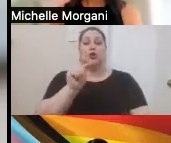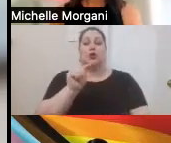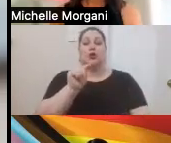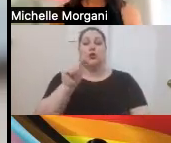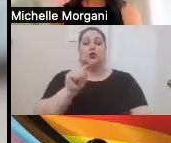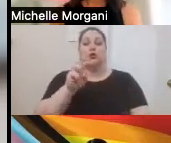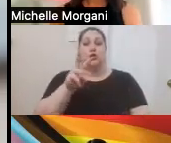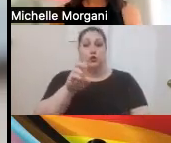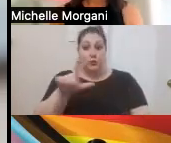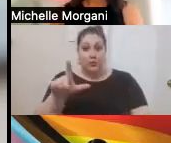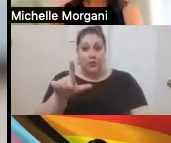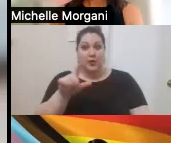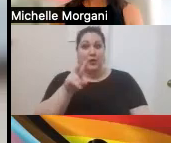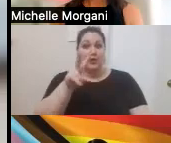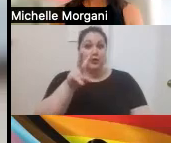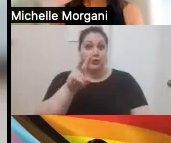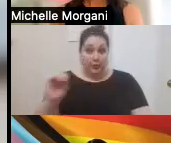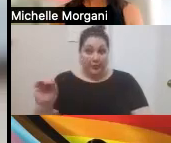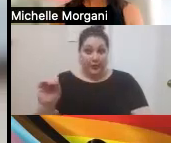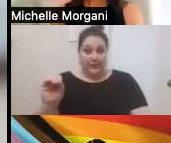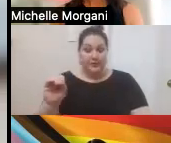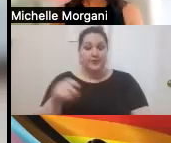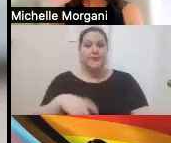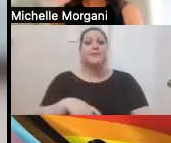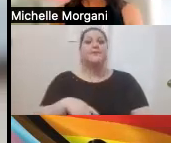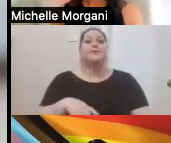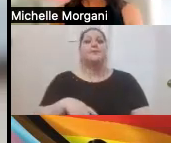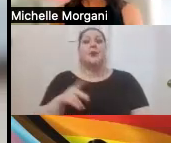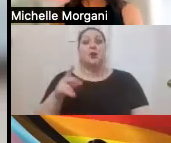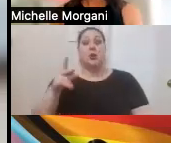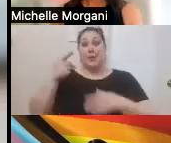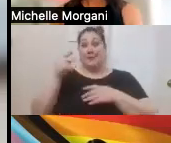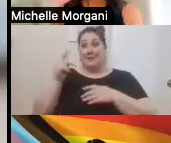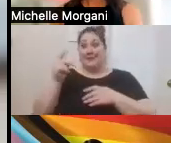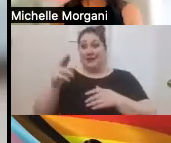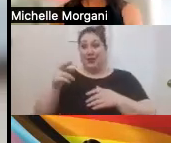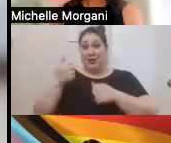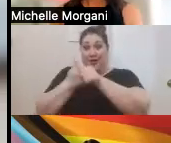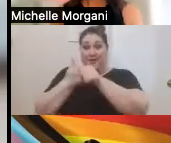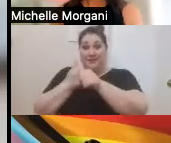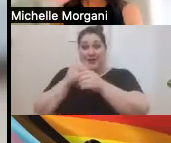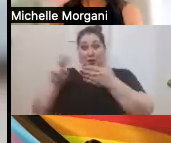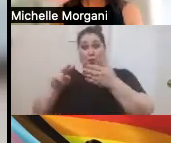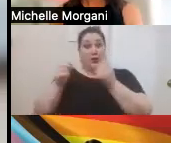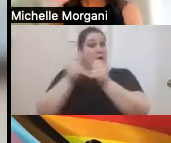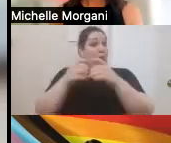Peter has been reading without technology for a very long time and using text to